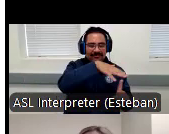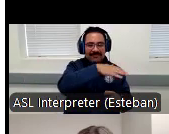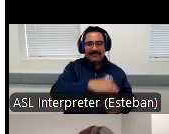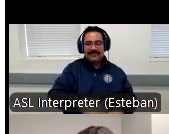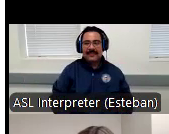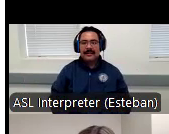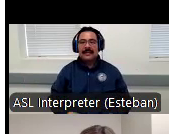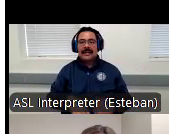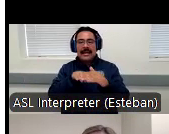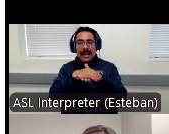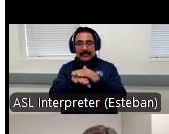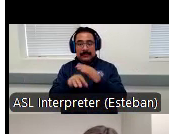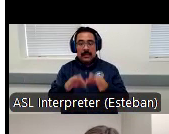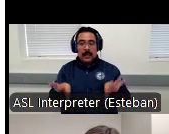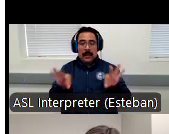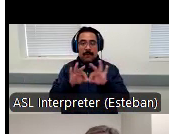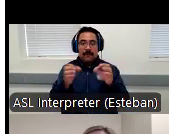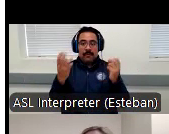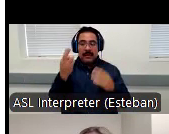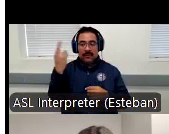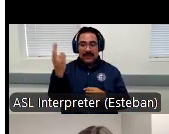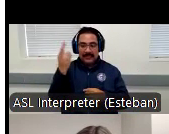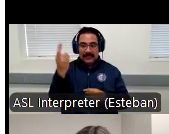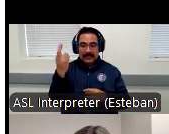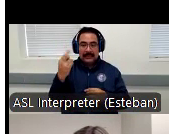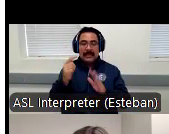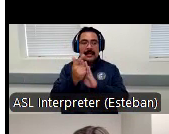Accessibility is important for a lot of reasons. It is the law under the Americans with